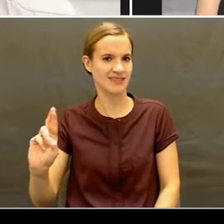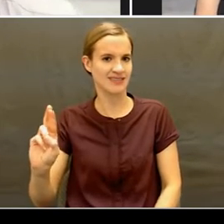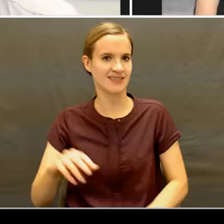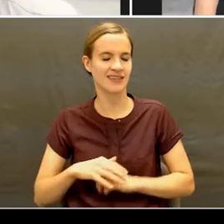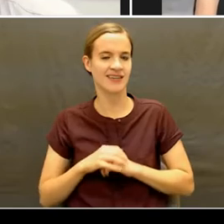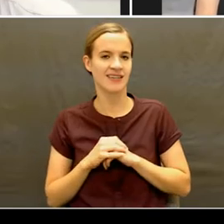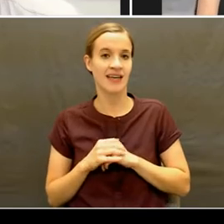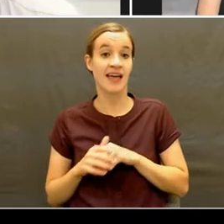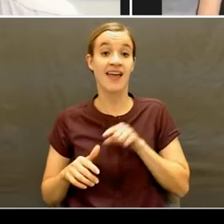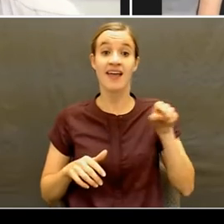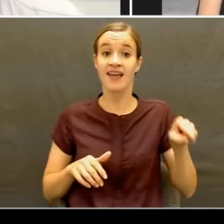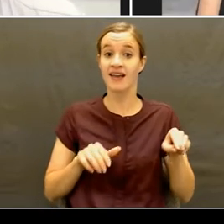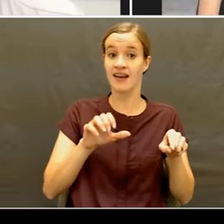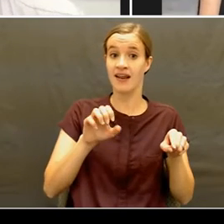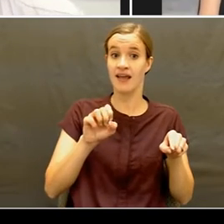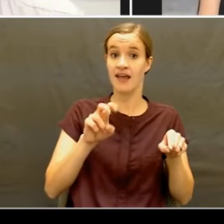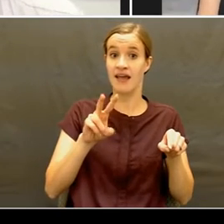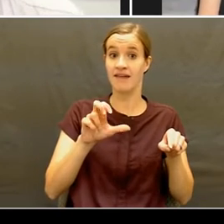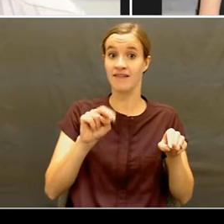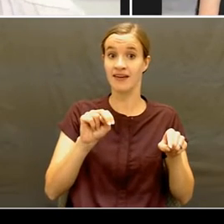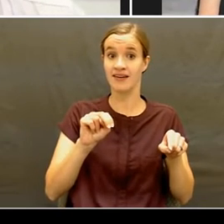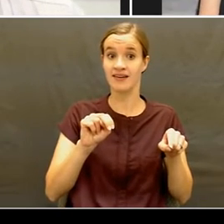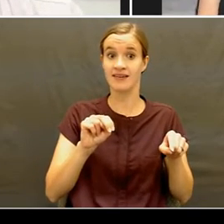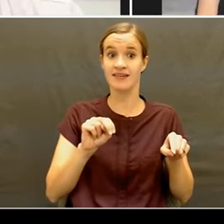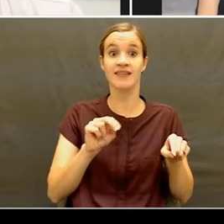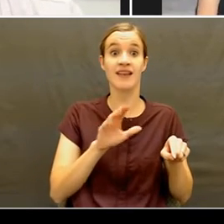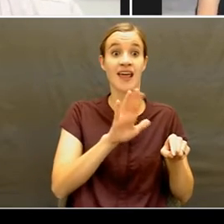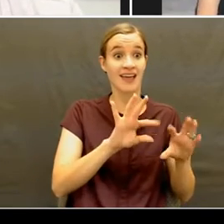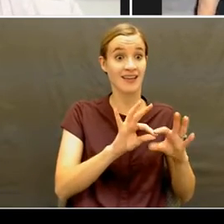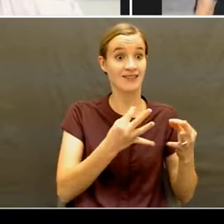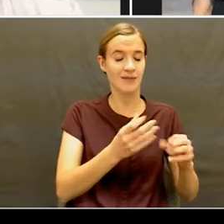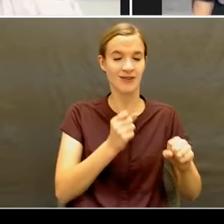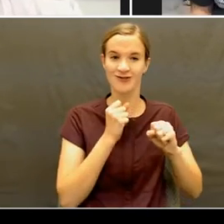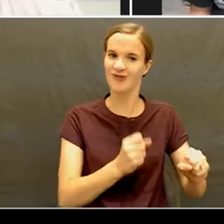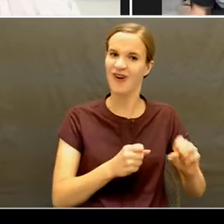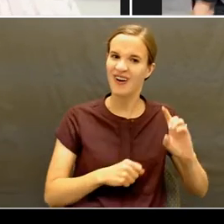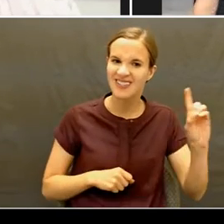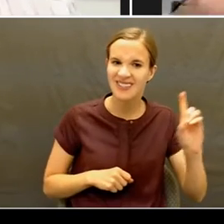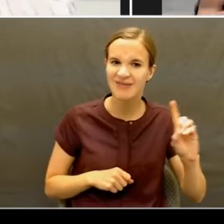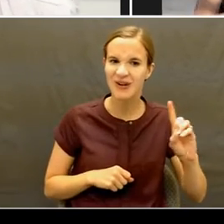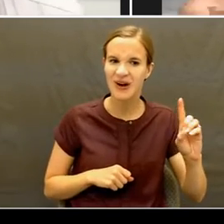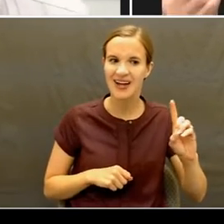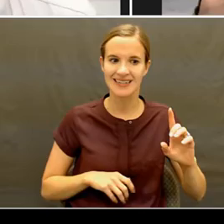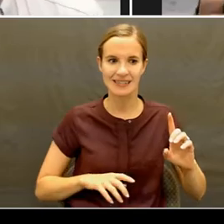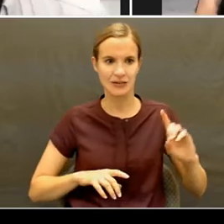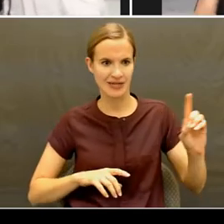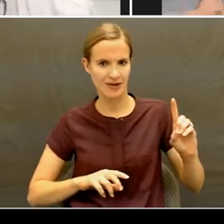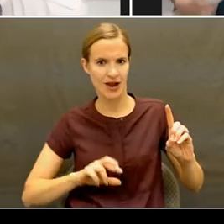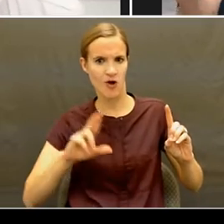and Evan came from a very democratic family. We kind of crossed, they realized that they could do